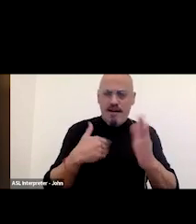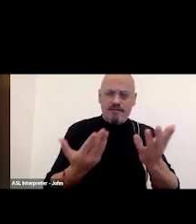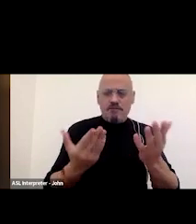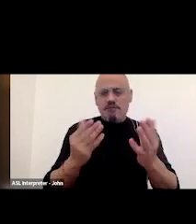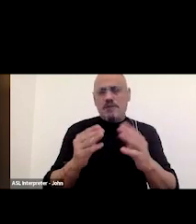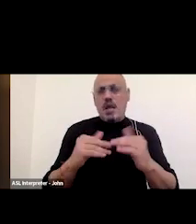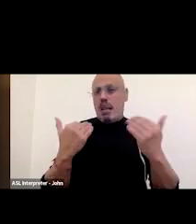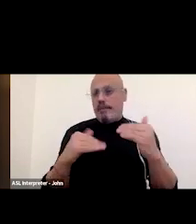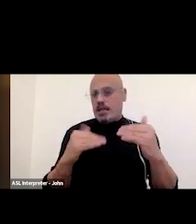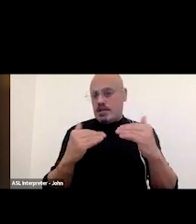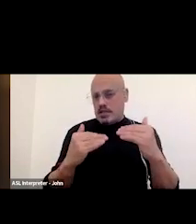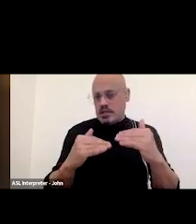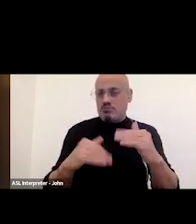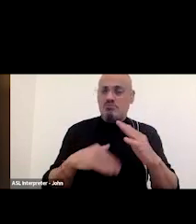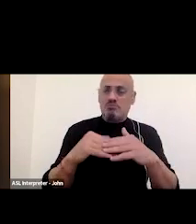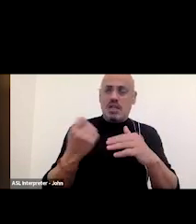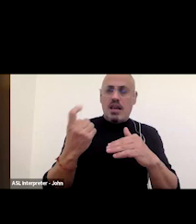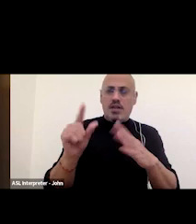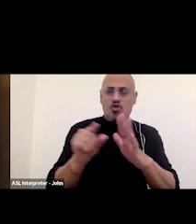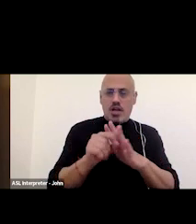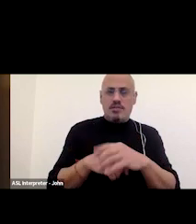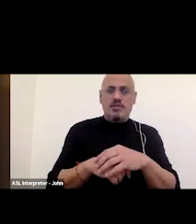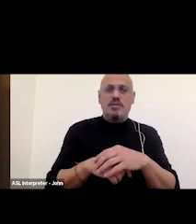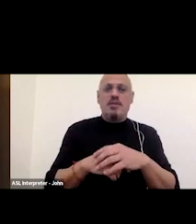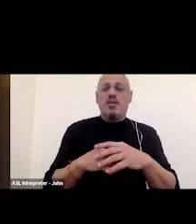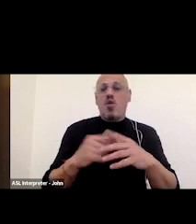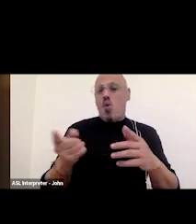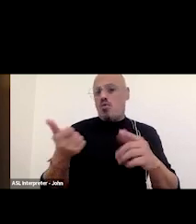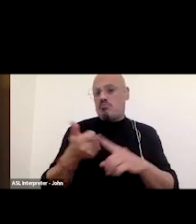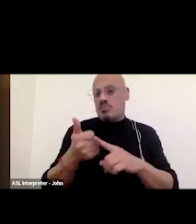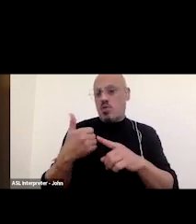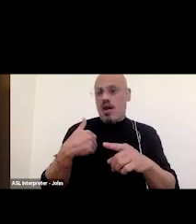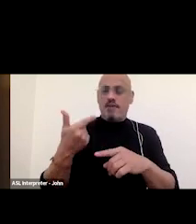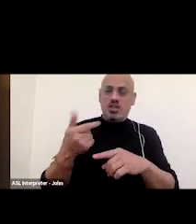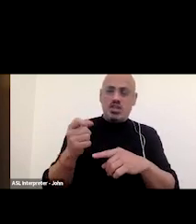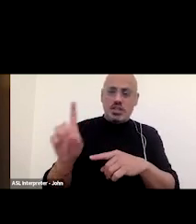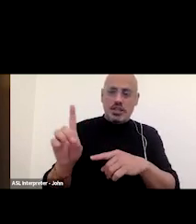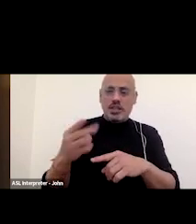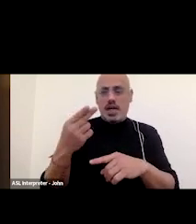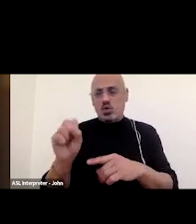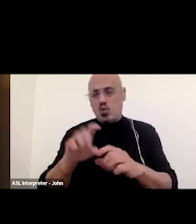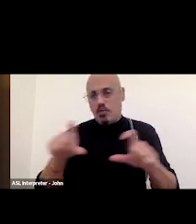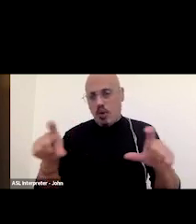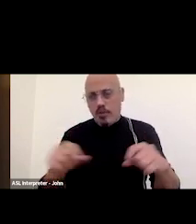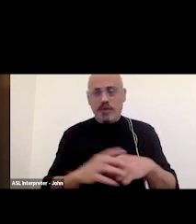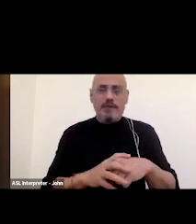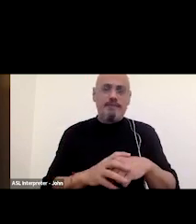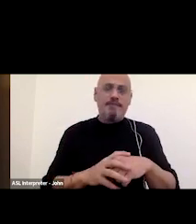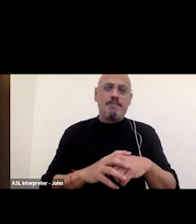limited education up till 11th grade, or whether they have a GED, or a high school graduate,